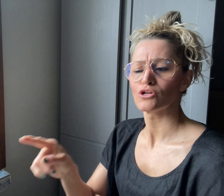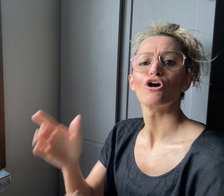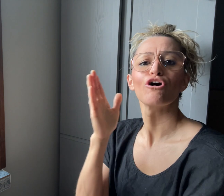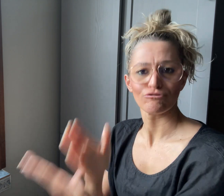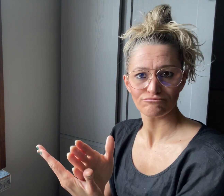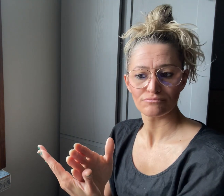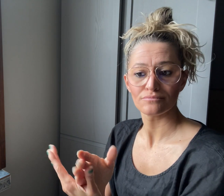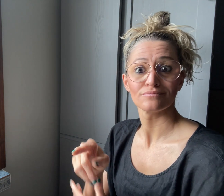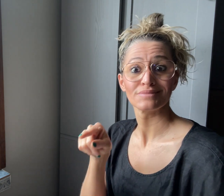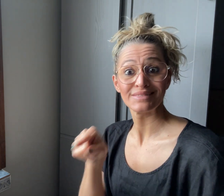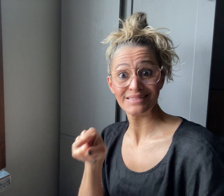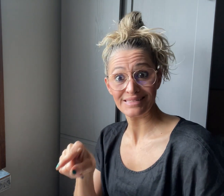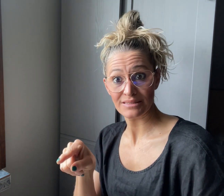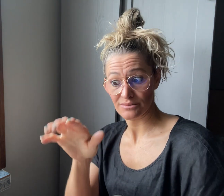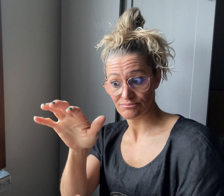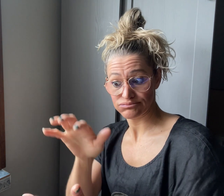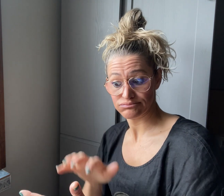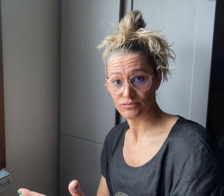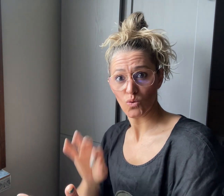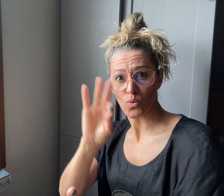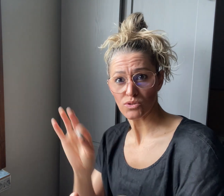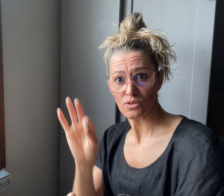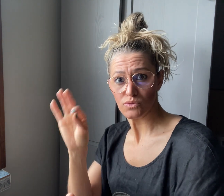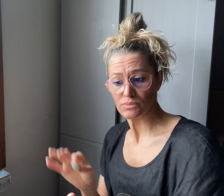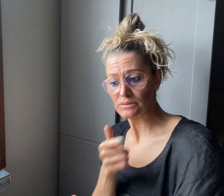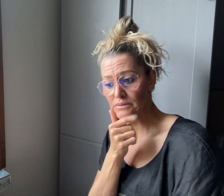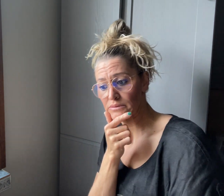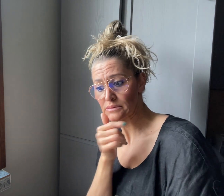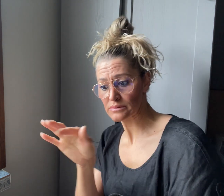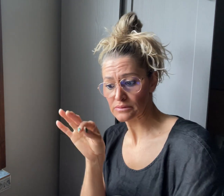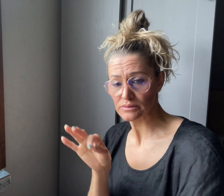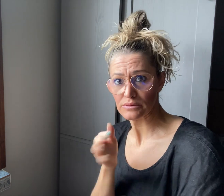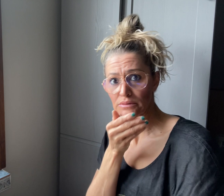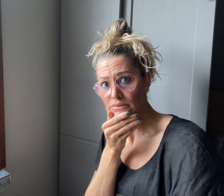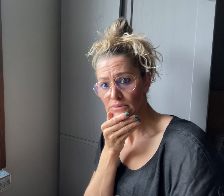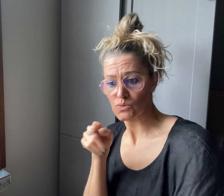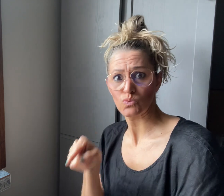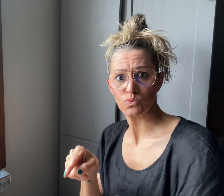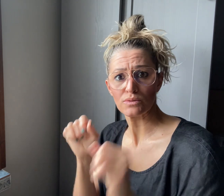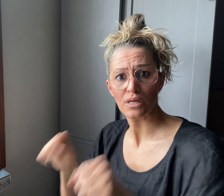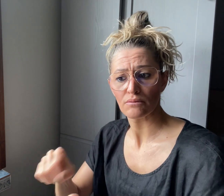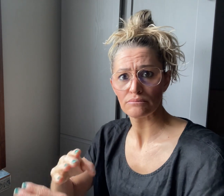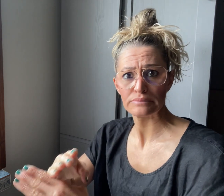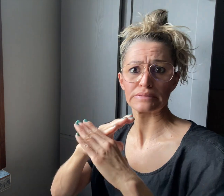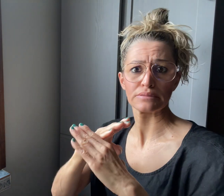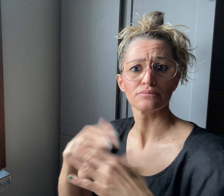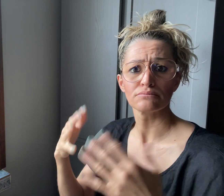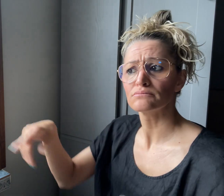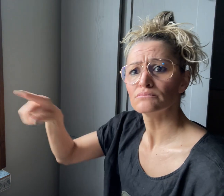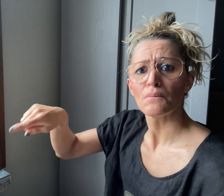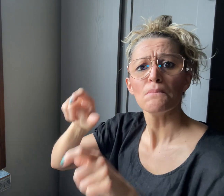correct for a question. This can be a barrier